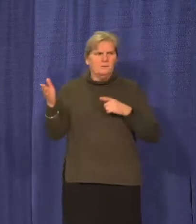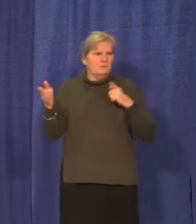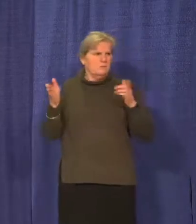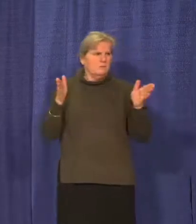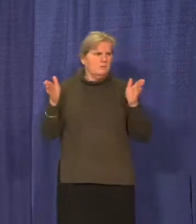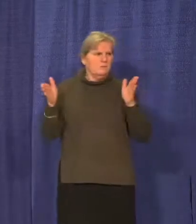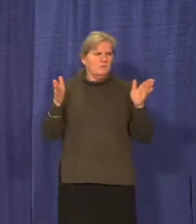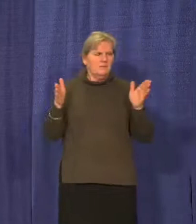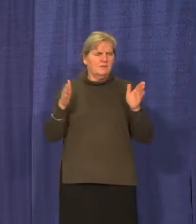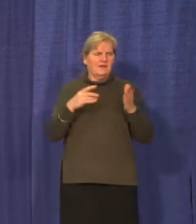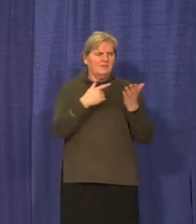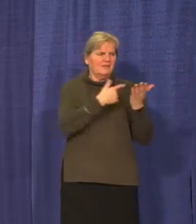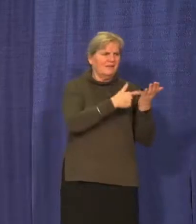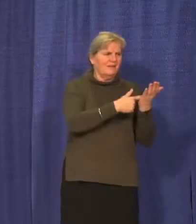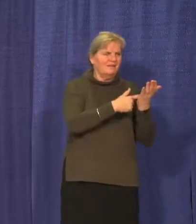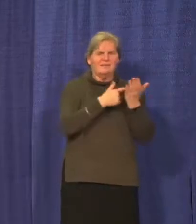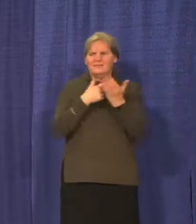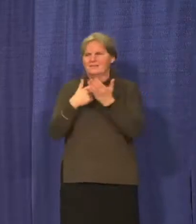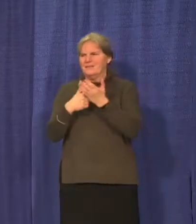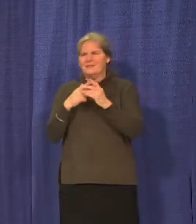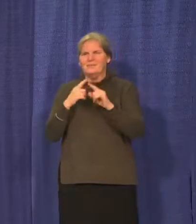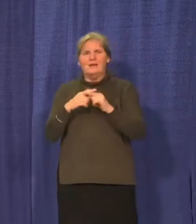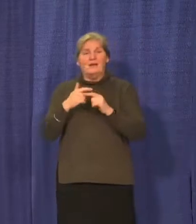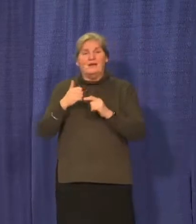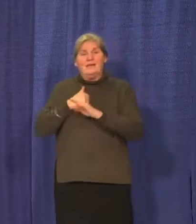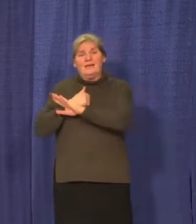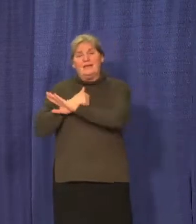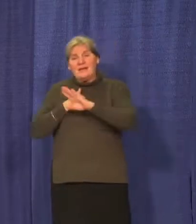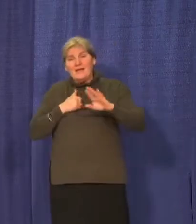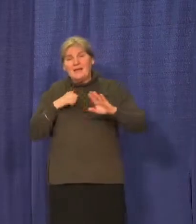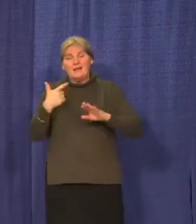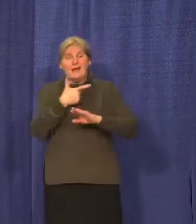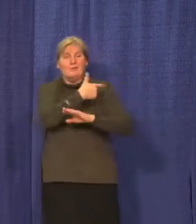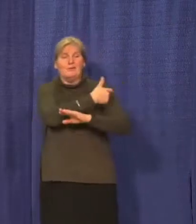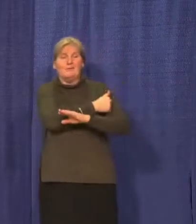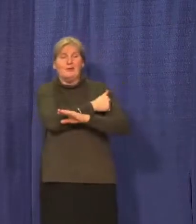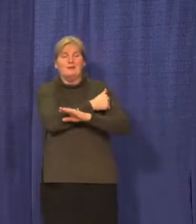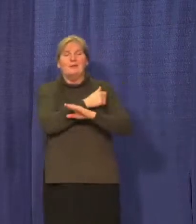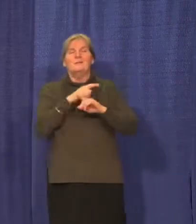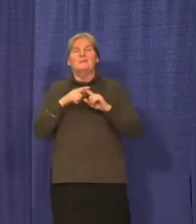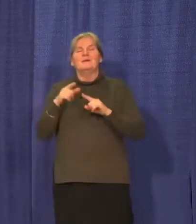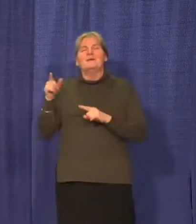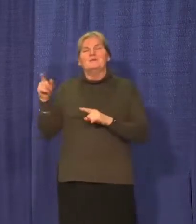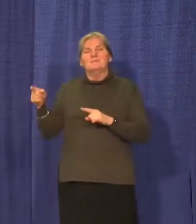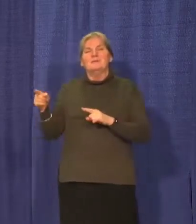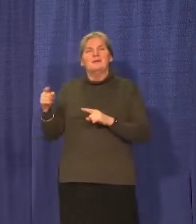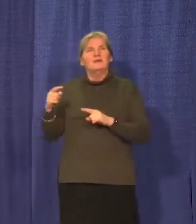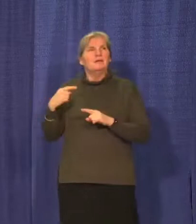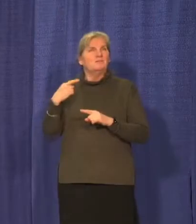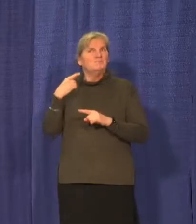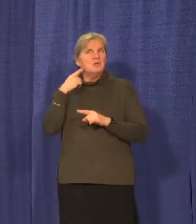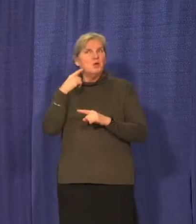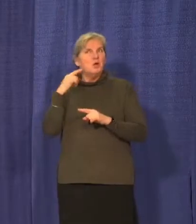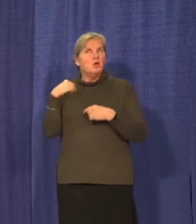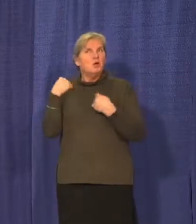I'm sure Dr Hanley would have some conversations historically about Canada and vaccinations.